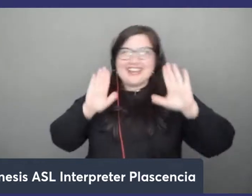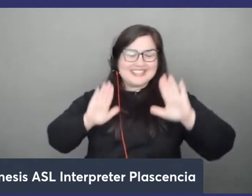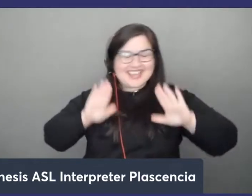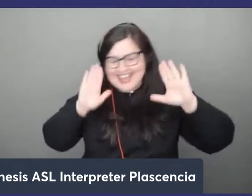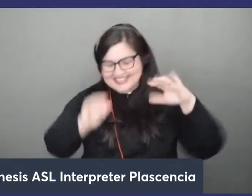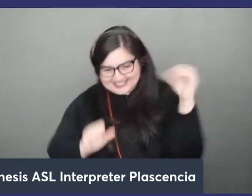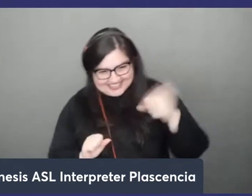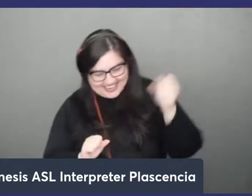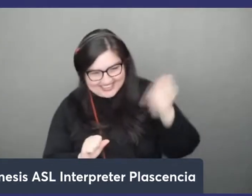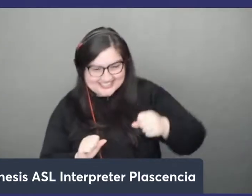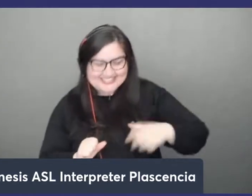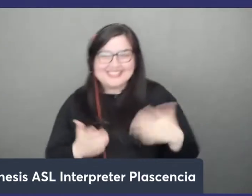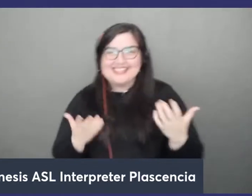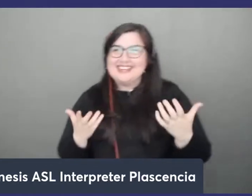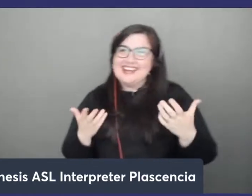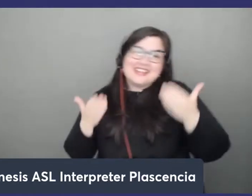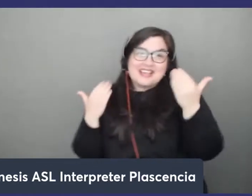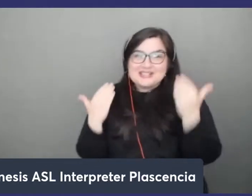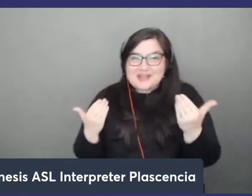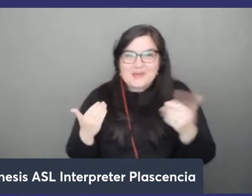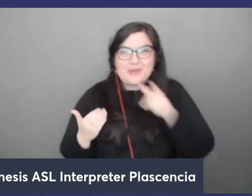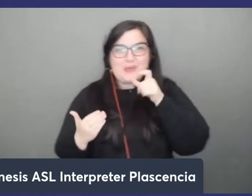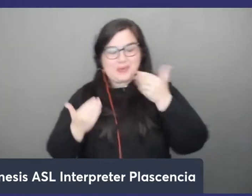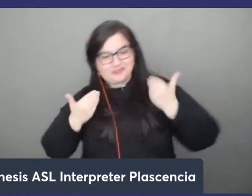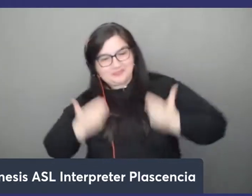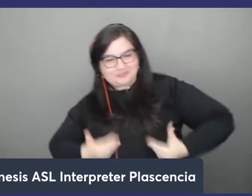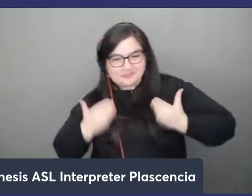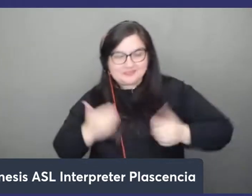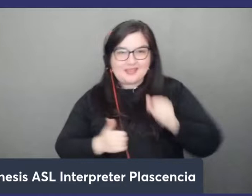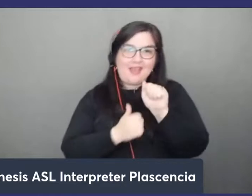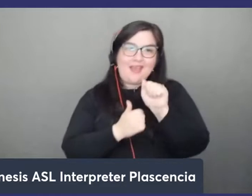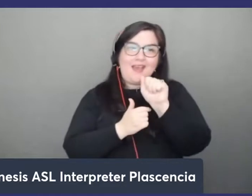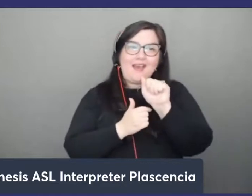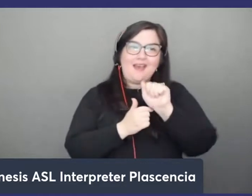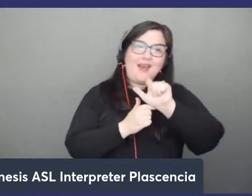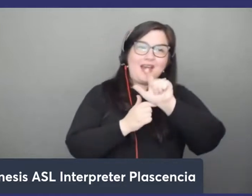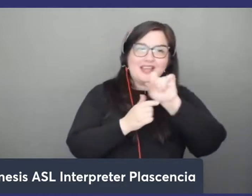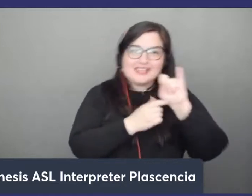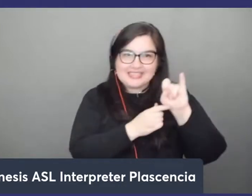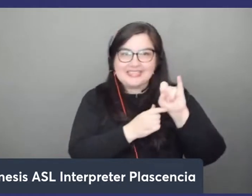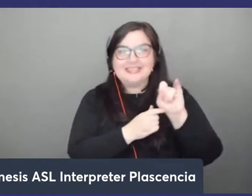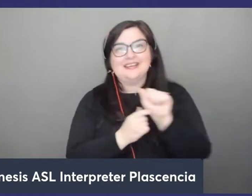So let's start off with who I am. I am Ali, full name, Aliasgar Dahodwala.